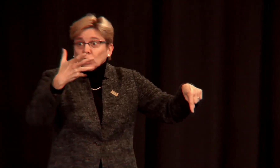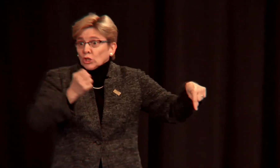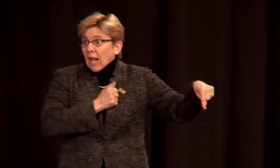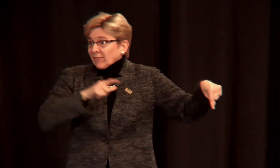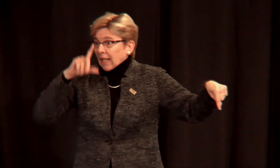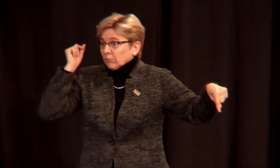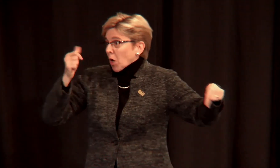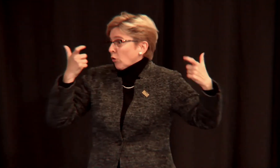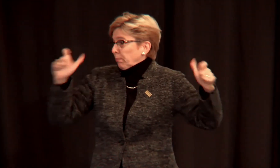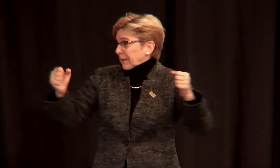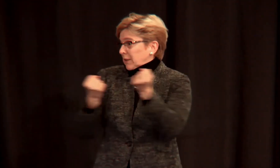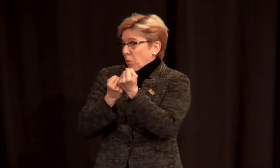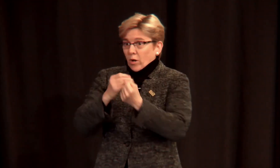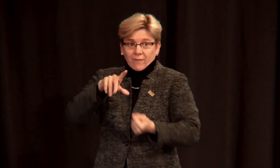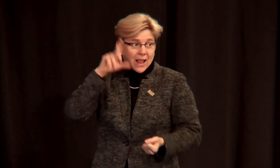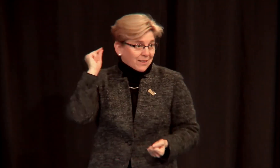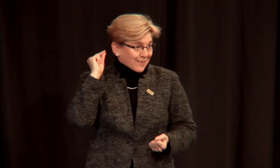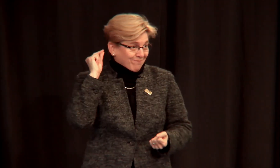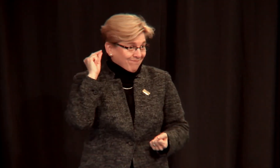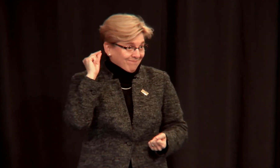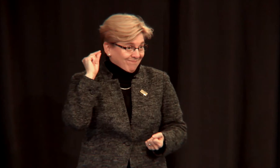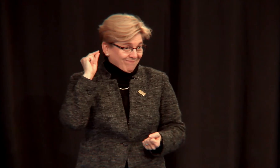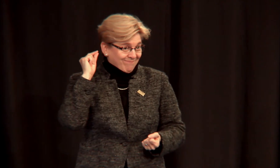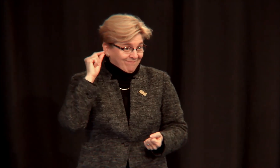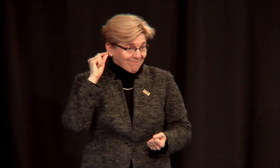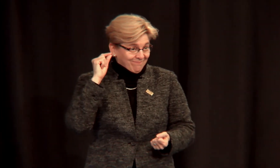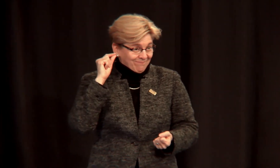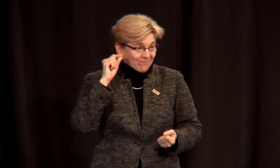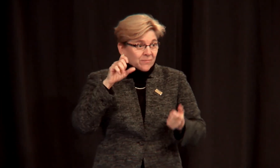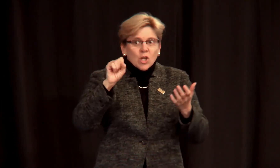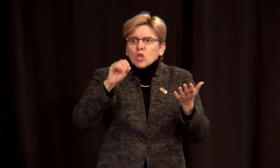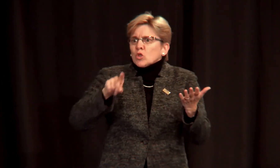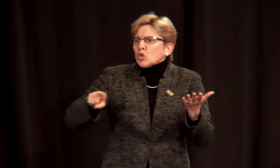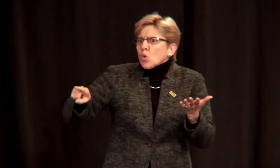She loves Gallaudet. Big supporter of Gallaudet.